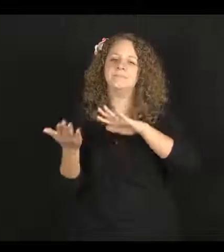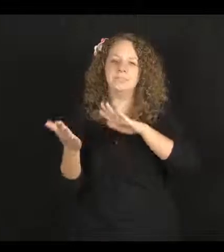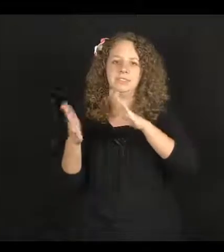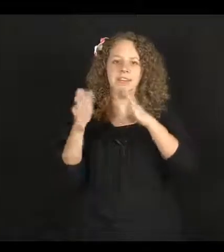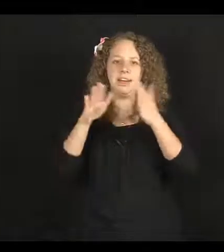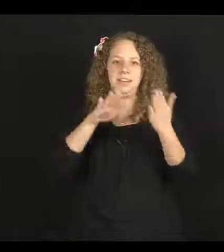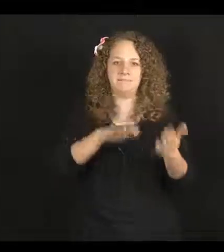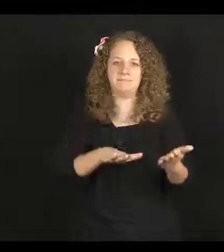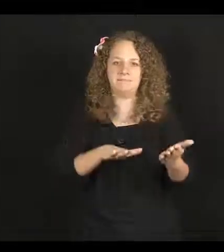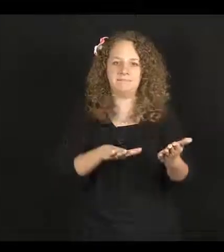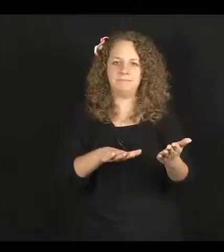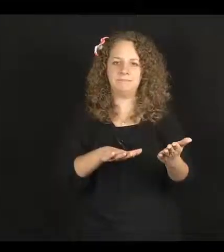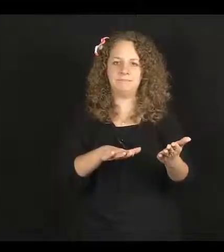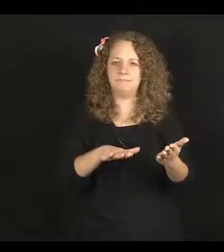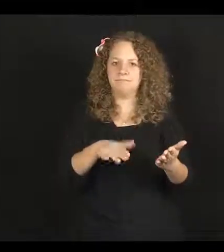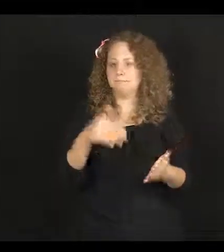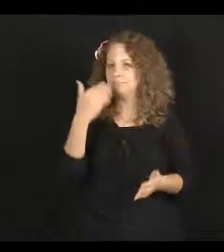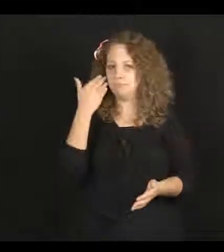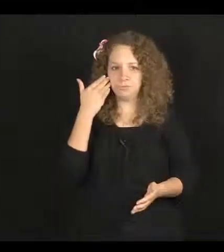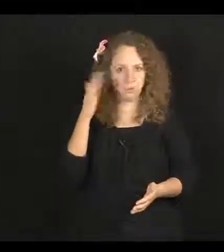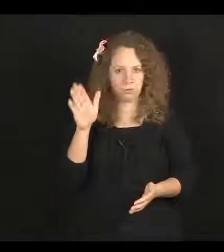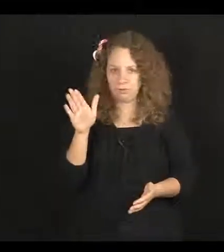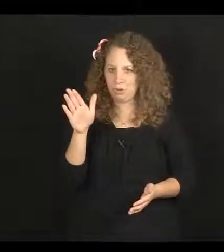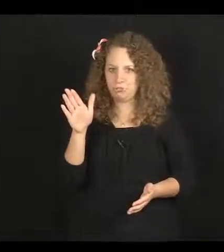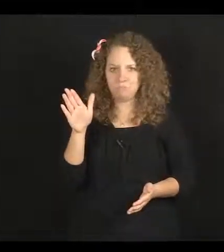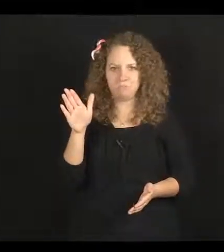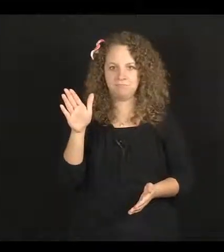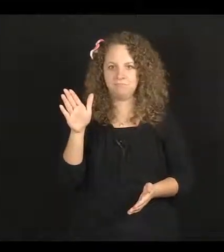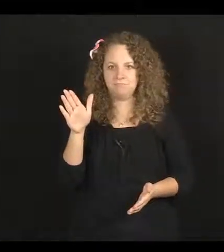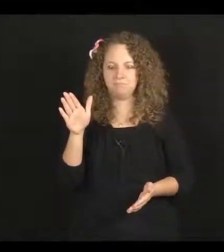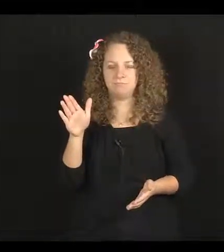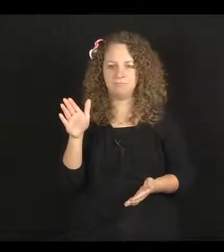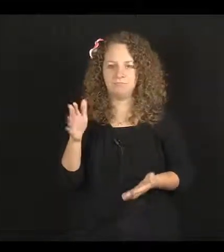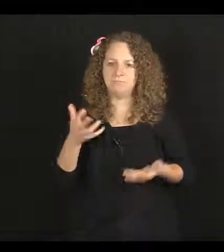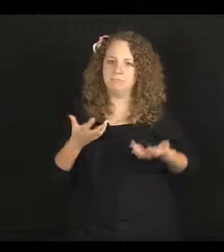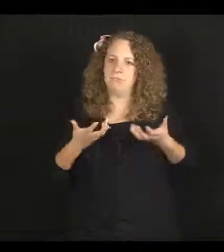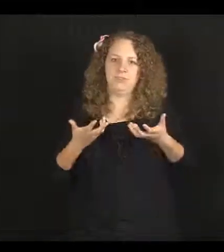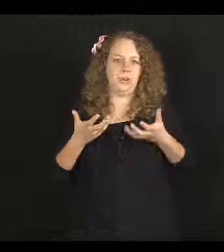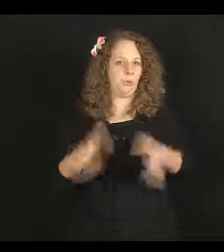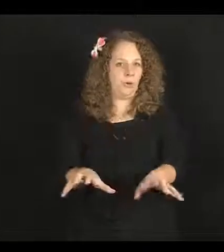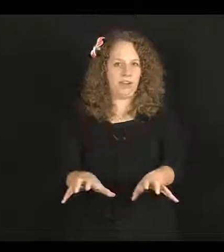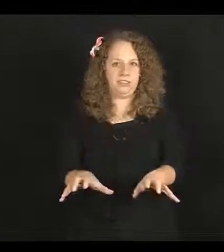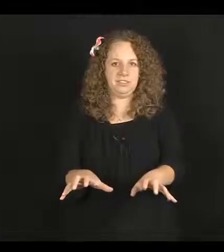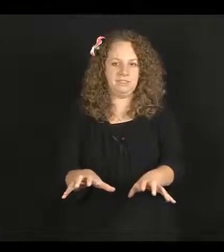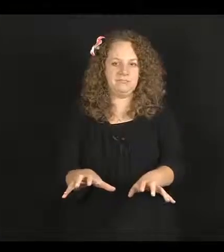DIE DON’T-KNOW DON’T-WANT